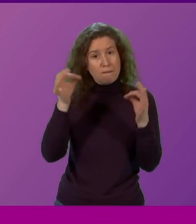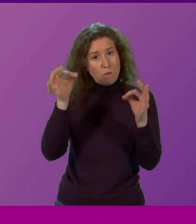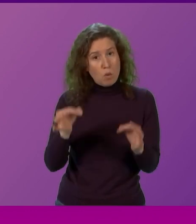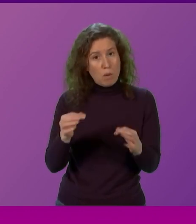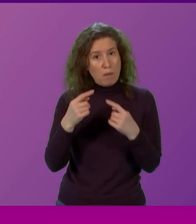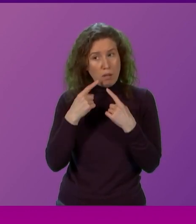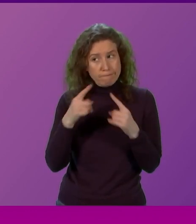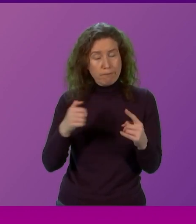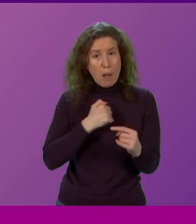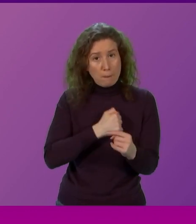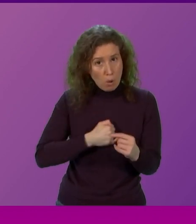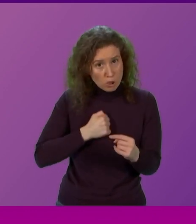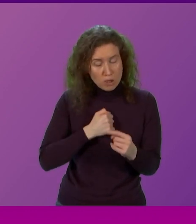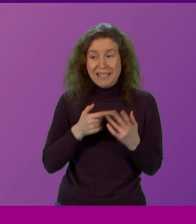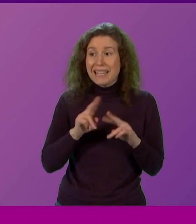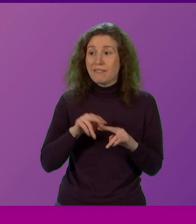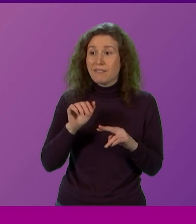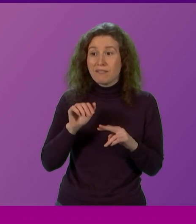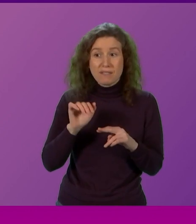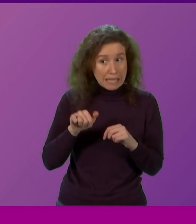and, if so, when?